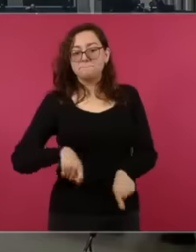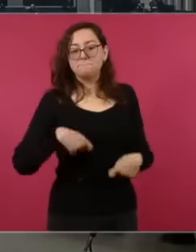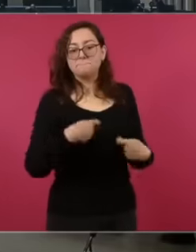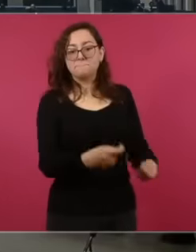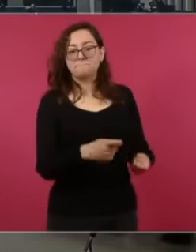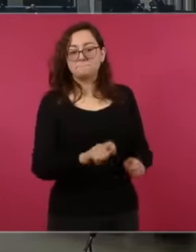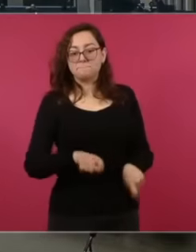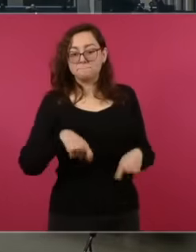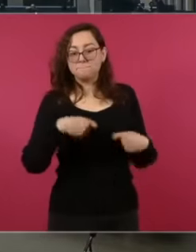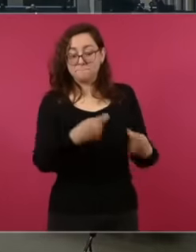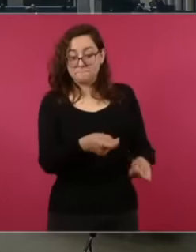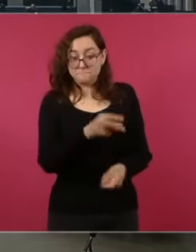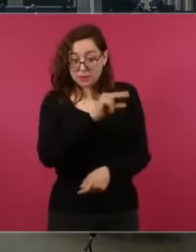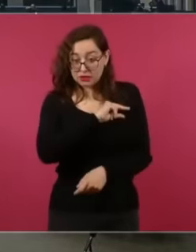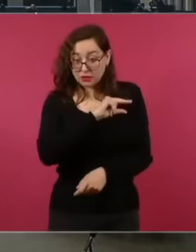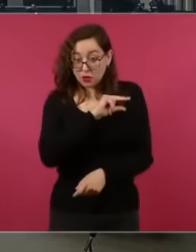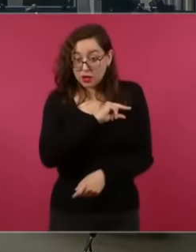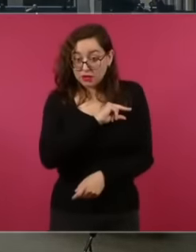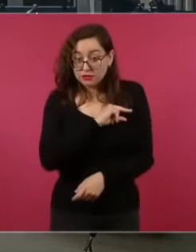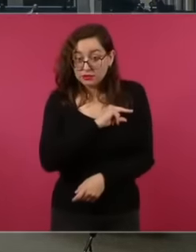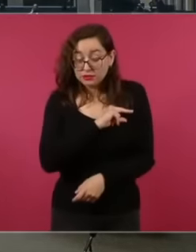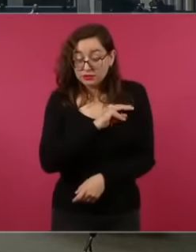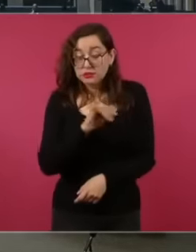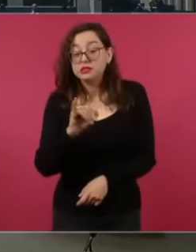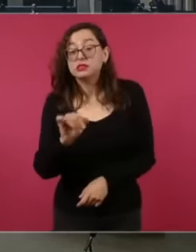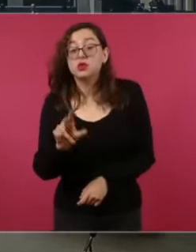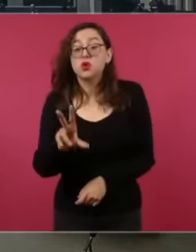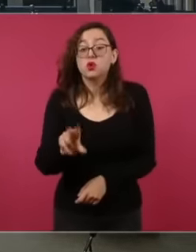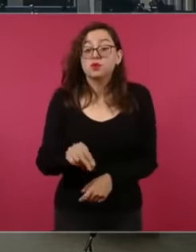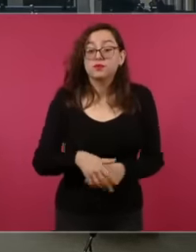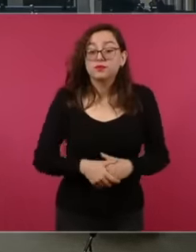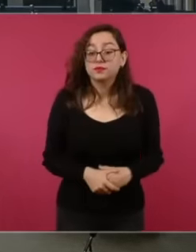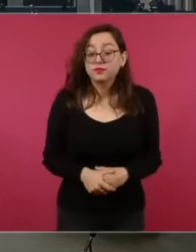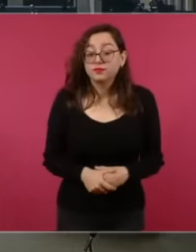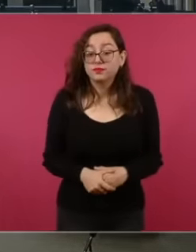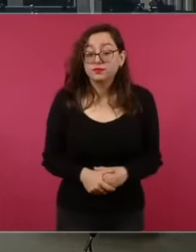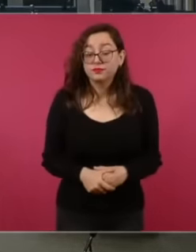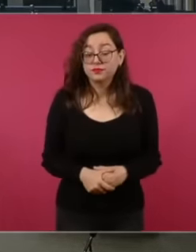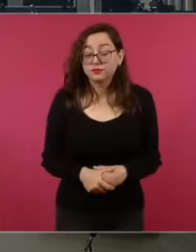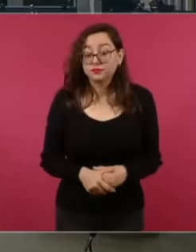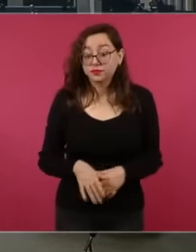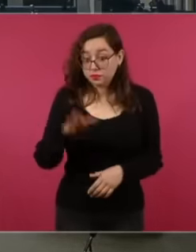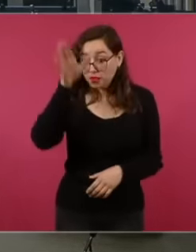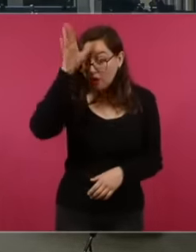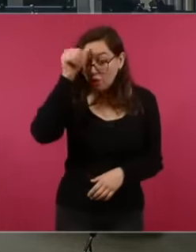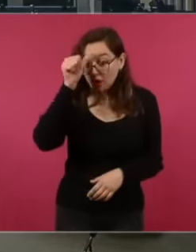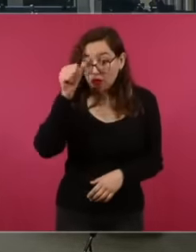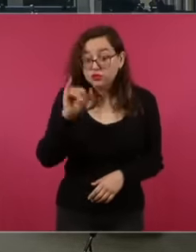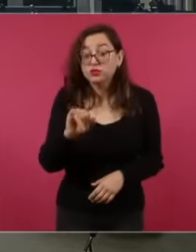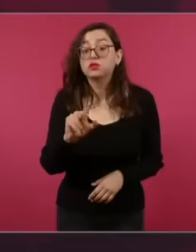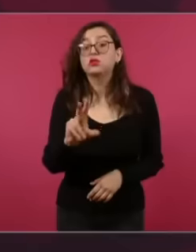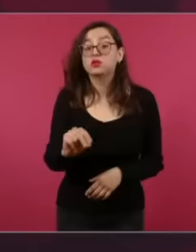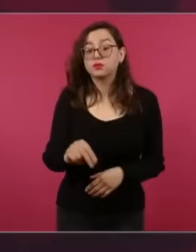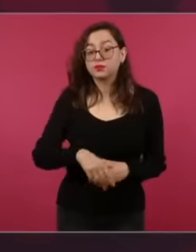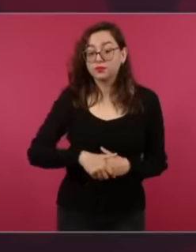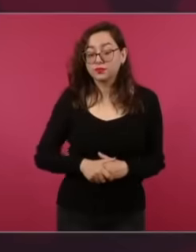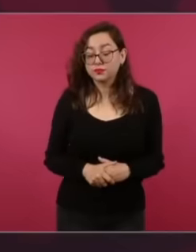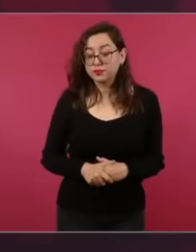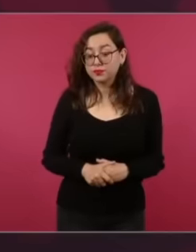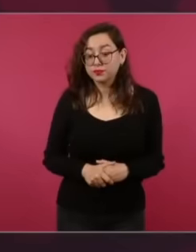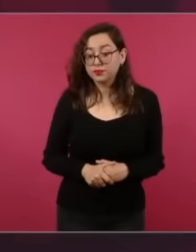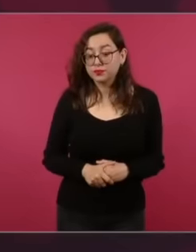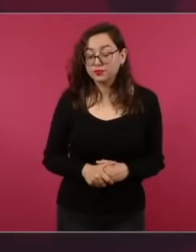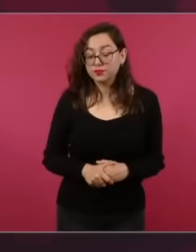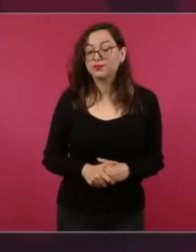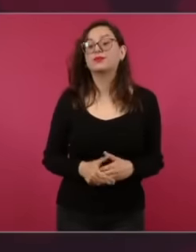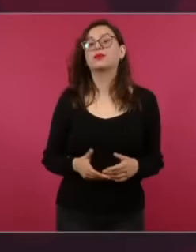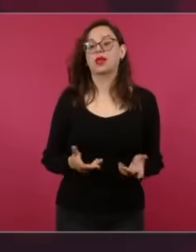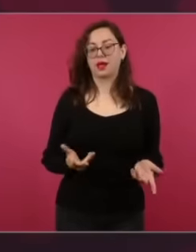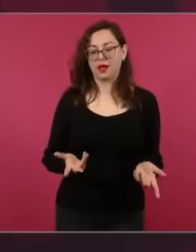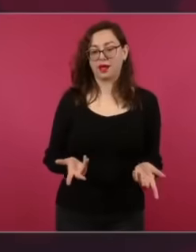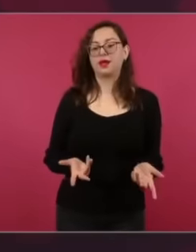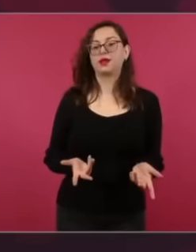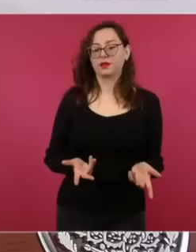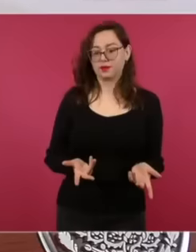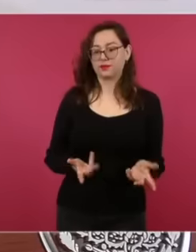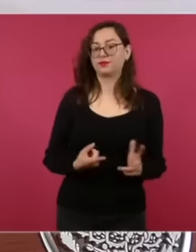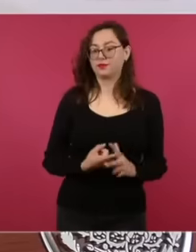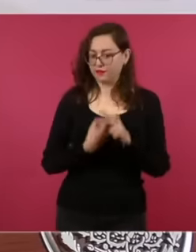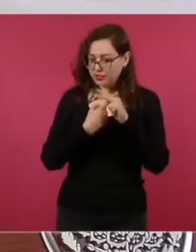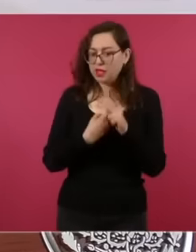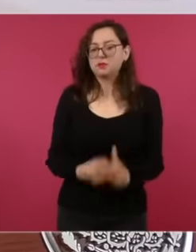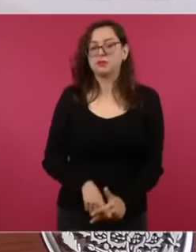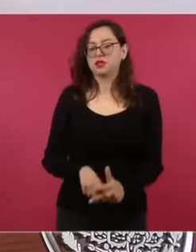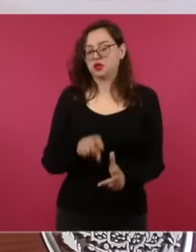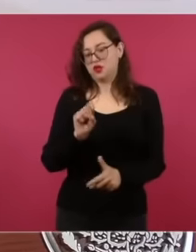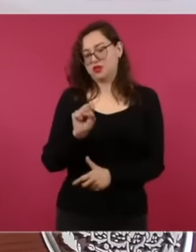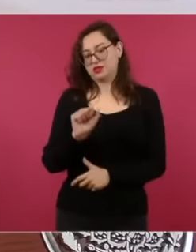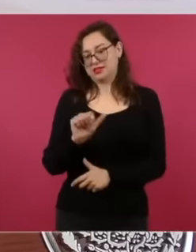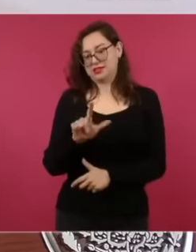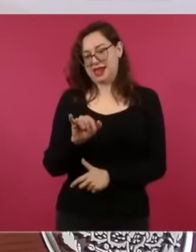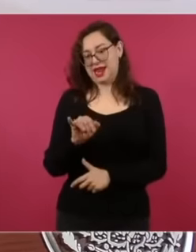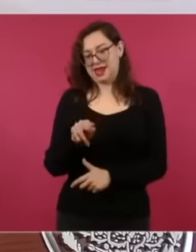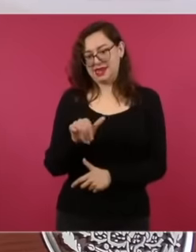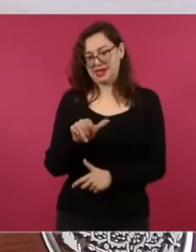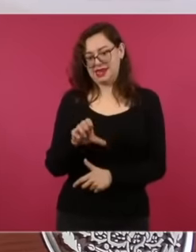not the piñata. Yes, the Great one was with Salinas because it was the banks and